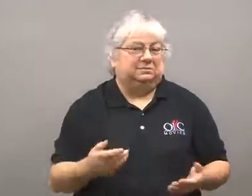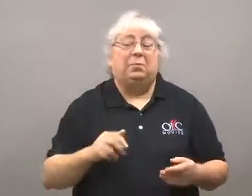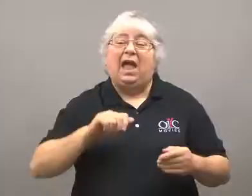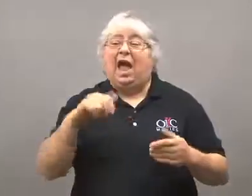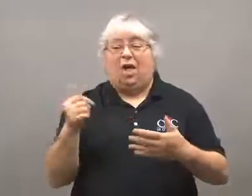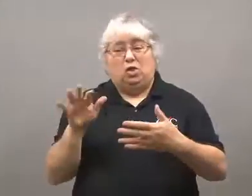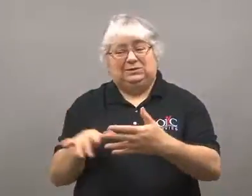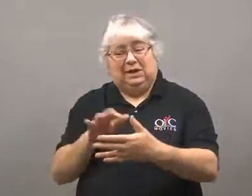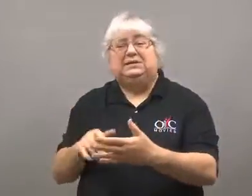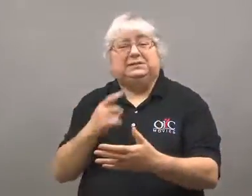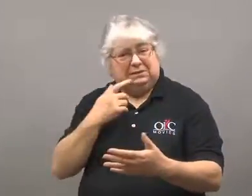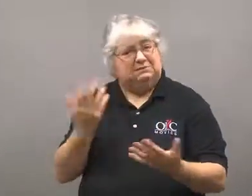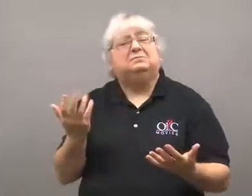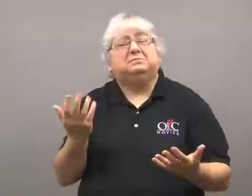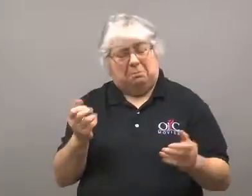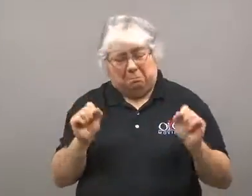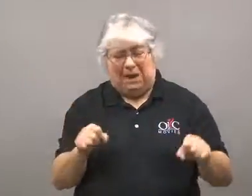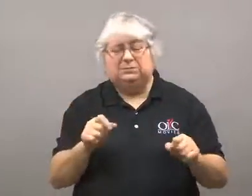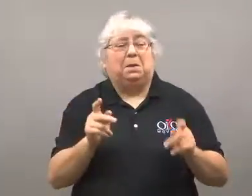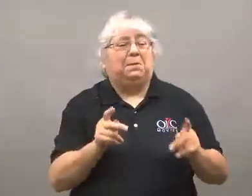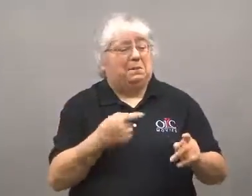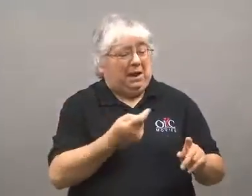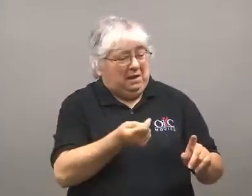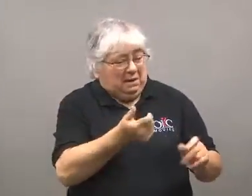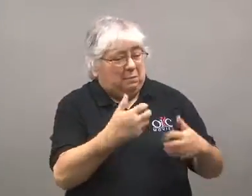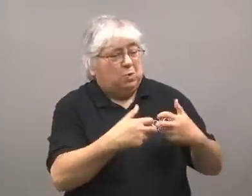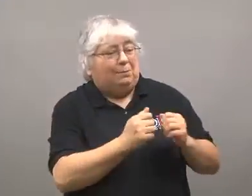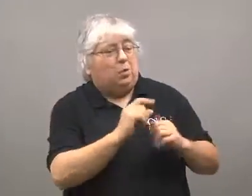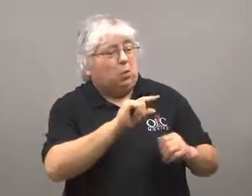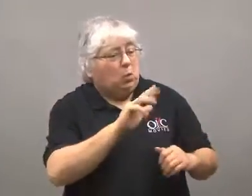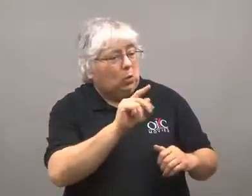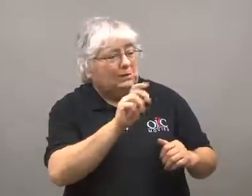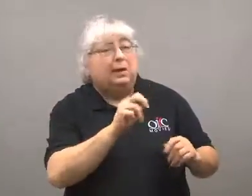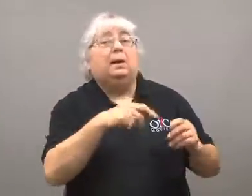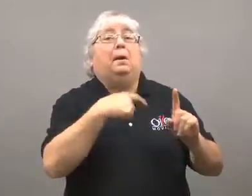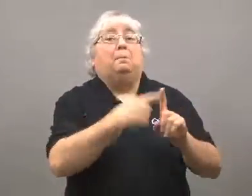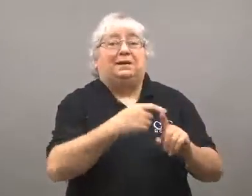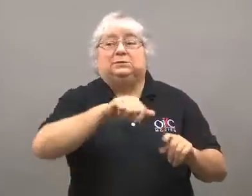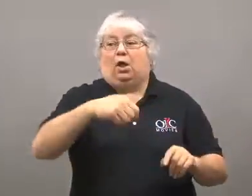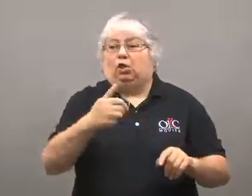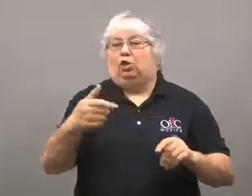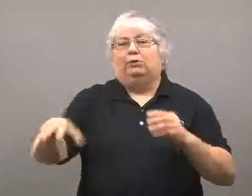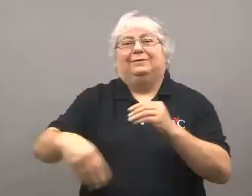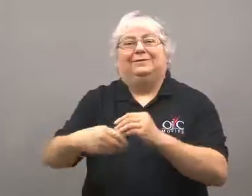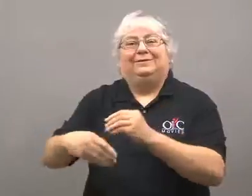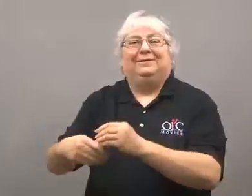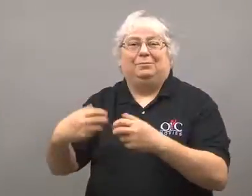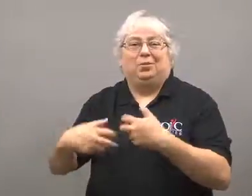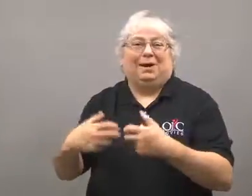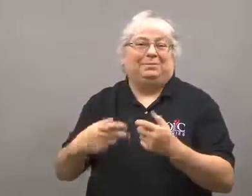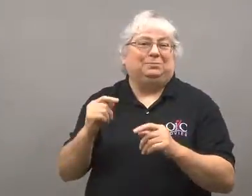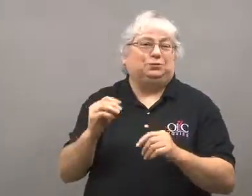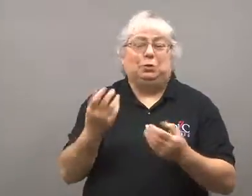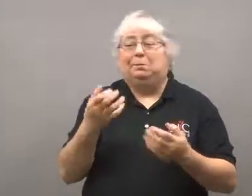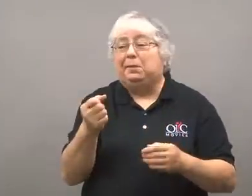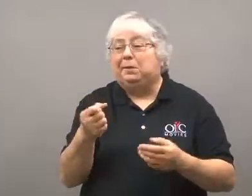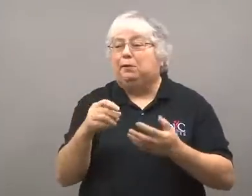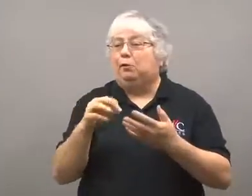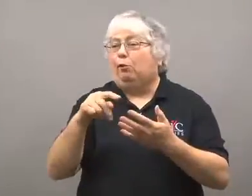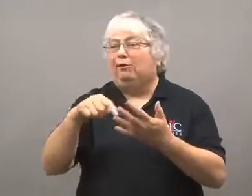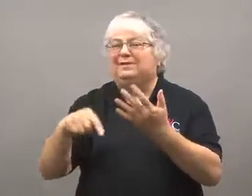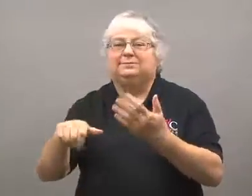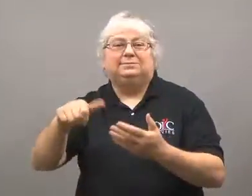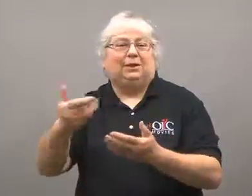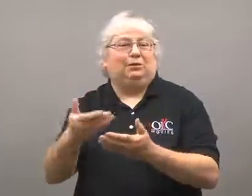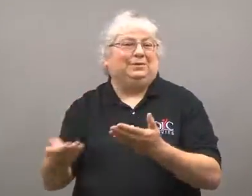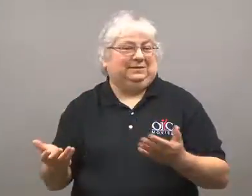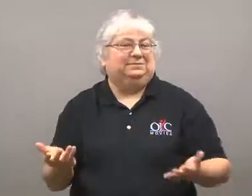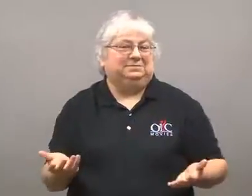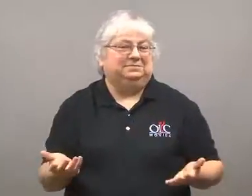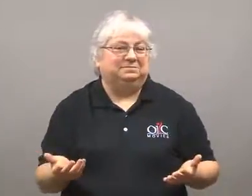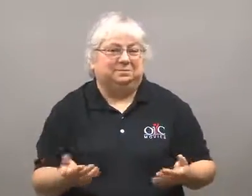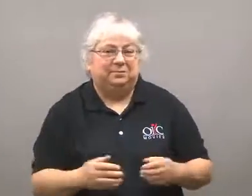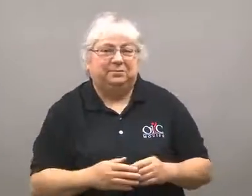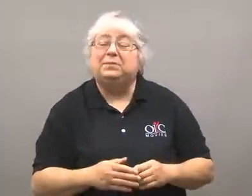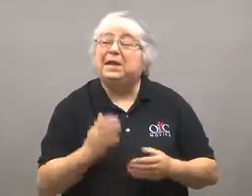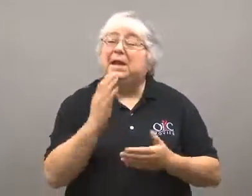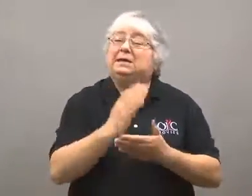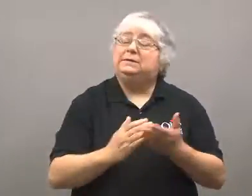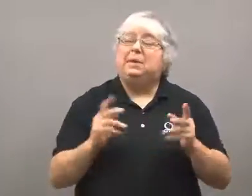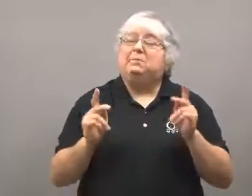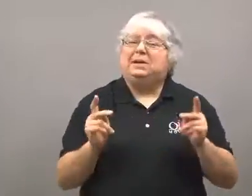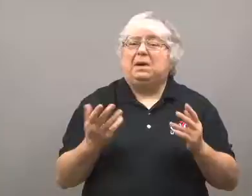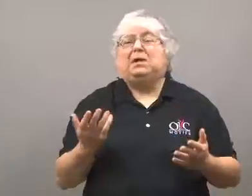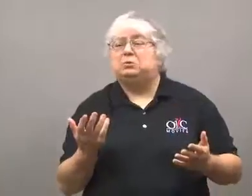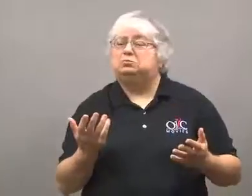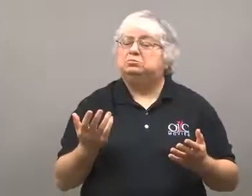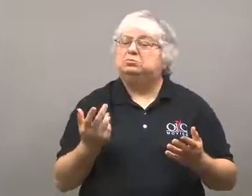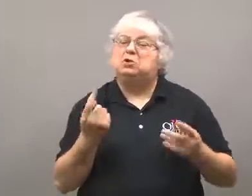Studies show that's possible, and they may be intolerant to other foods like dairy.